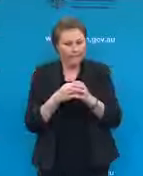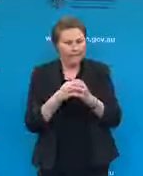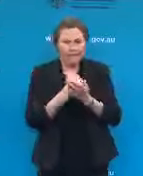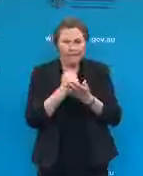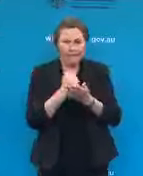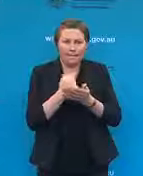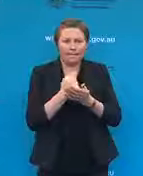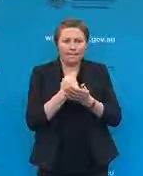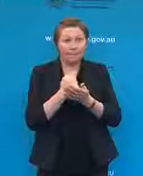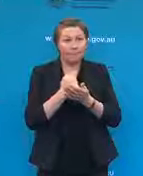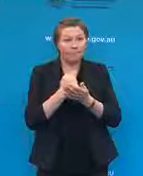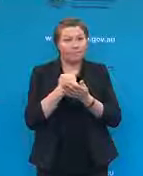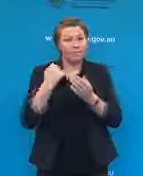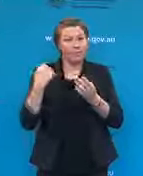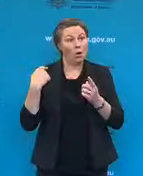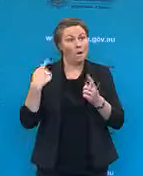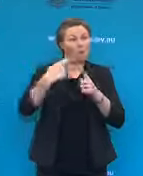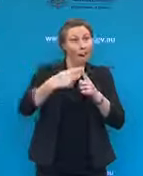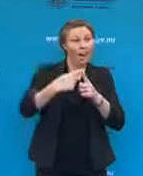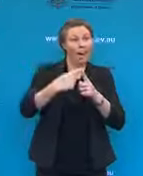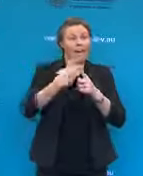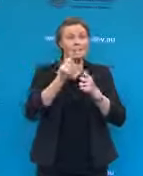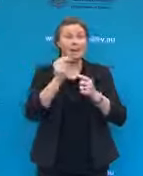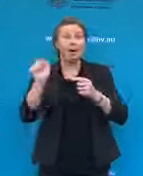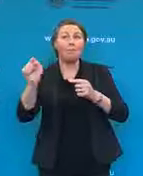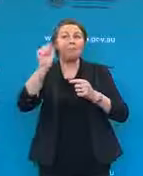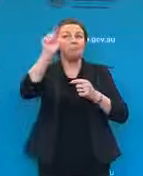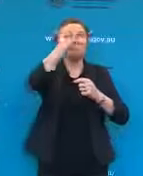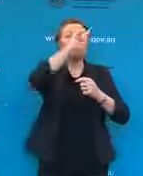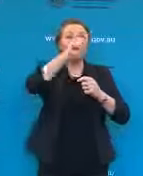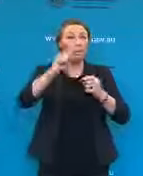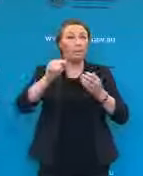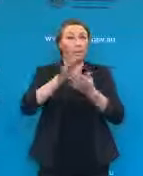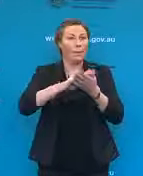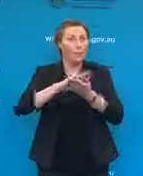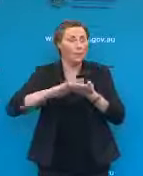have achieved elimination in some parts of the country, for periods of time but